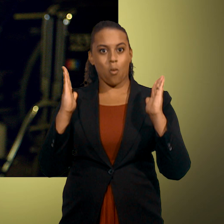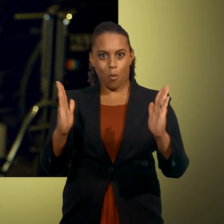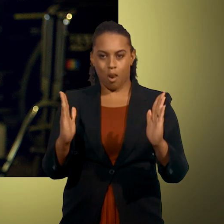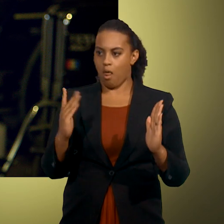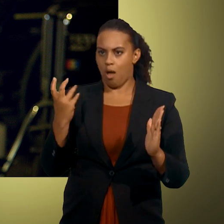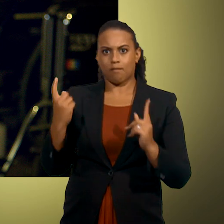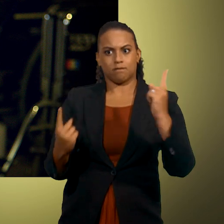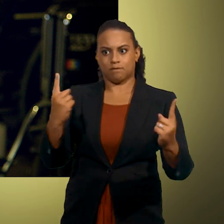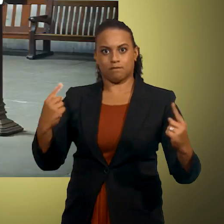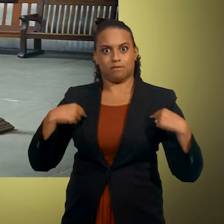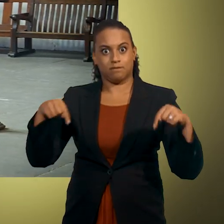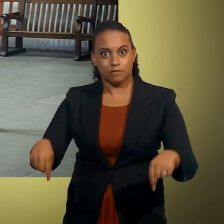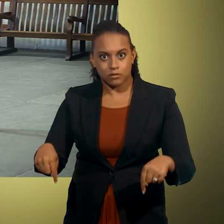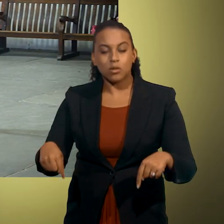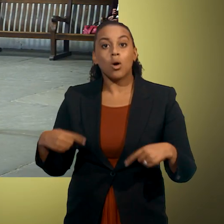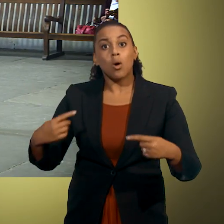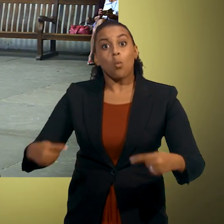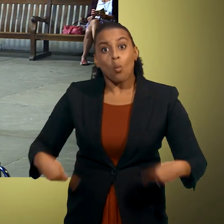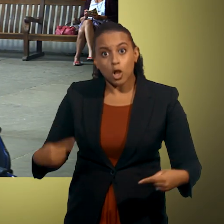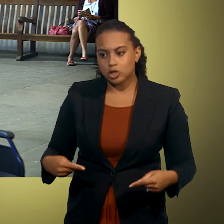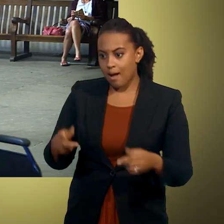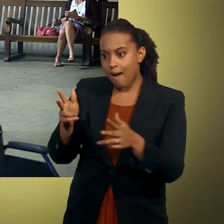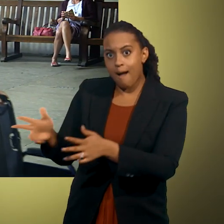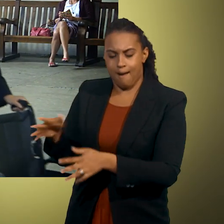We have wheelchairs available to loan, which you can book in advance.